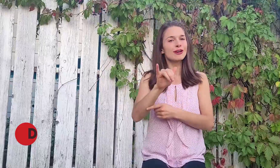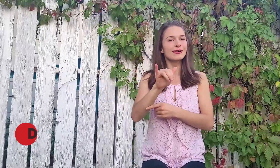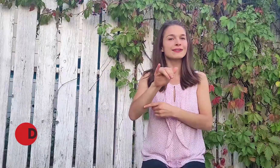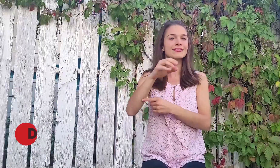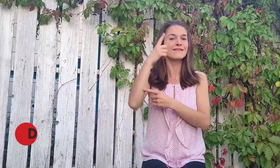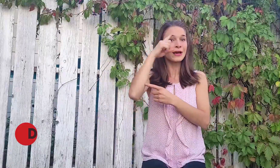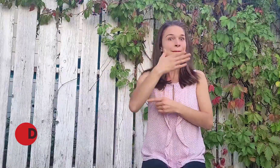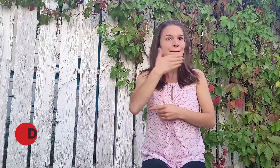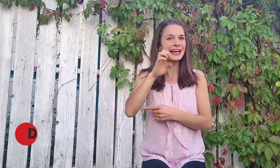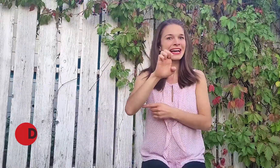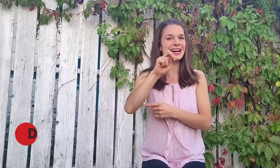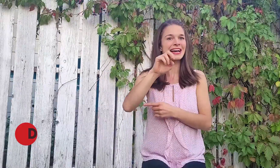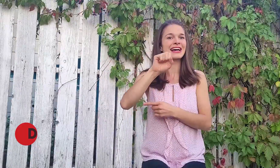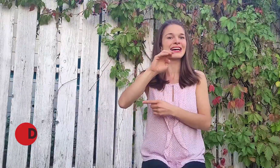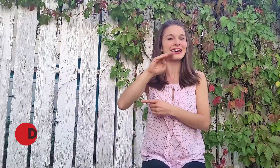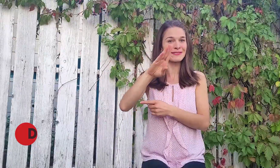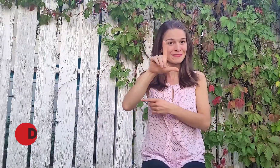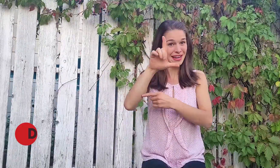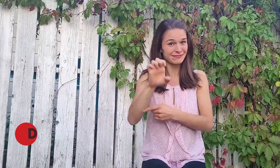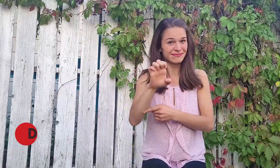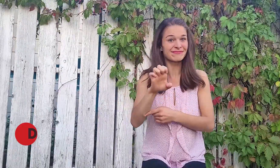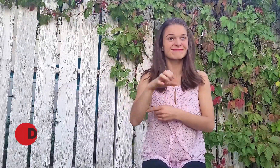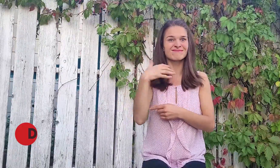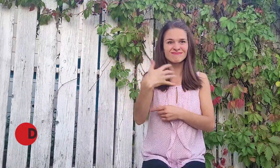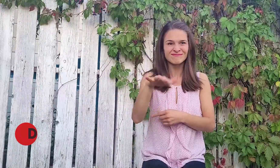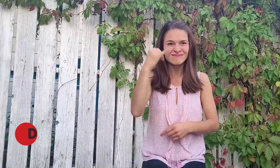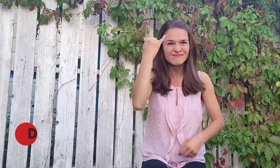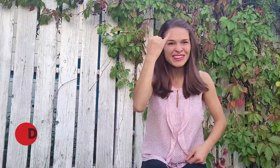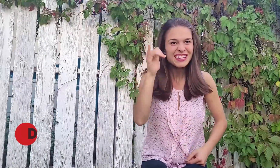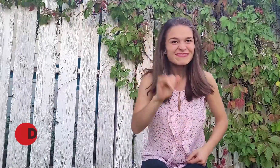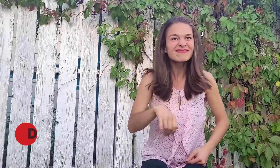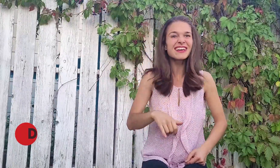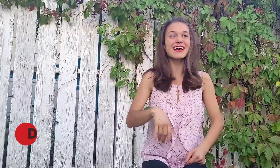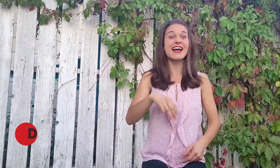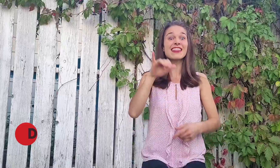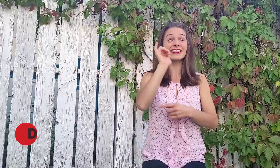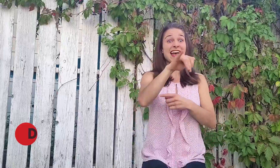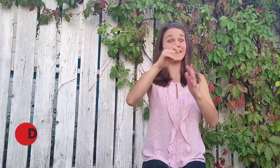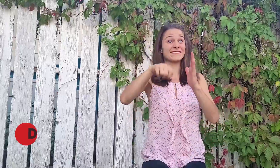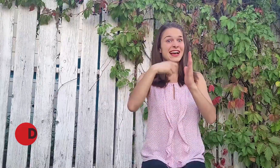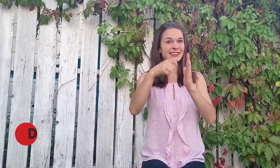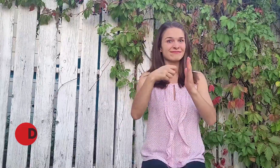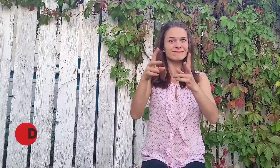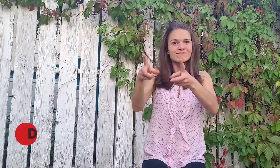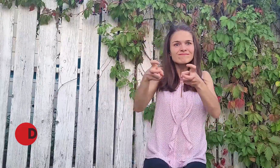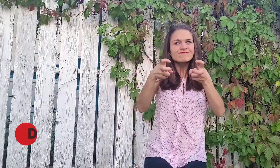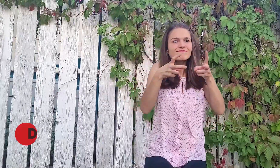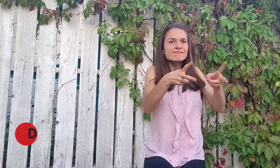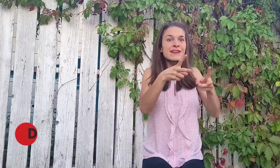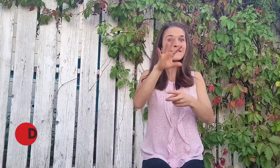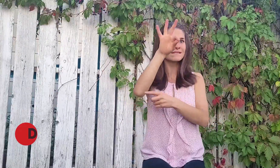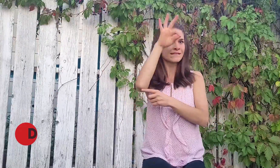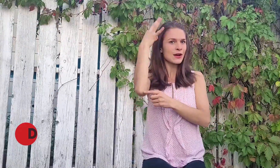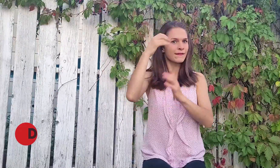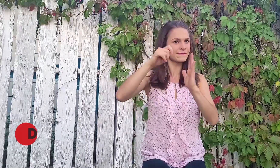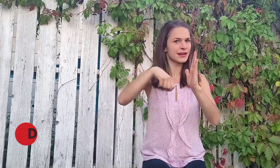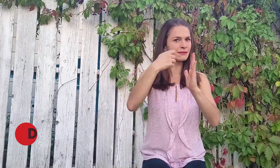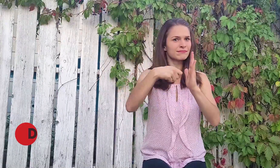Best Ensemble. Imagine! This film is an adaption of a French film, "La Famille